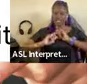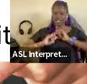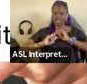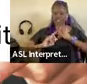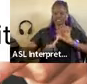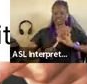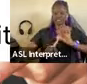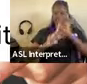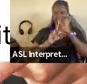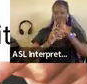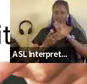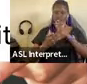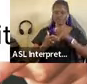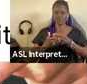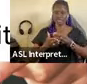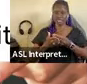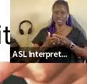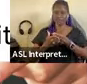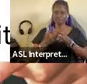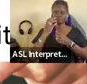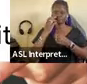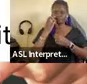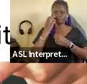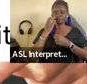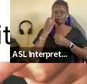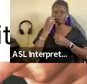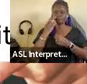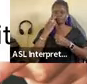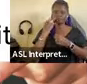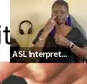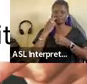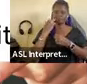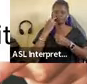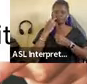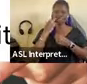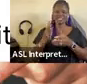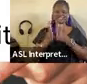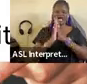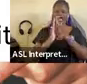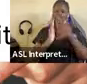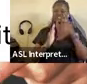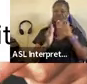for ongoing funding for public health, which is actually a first in the state.